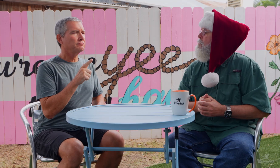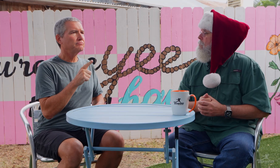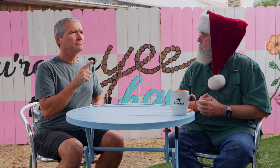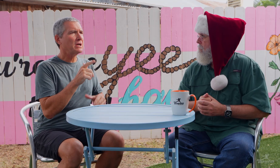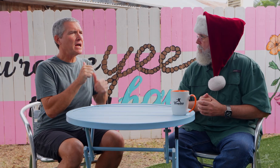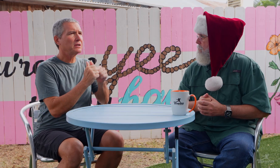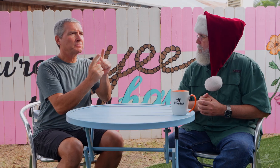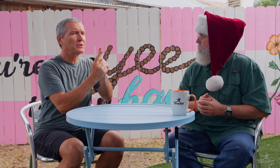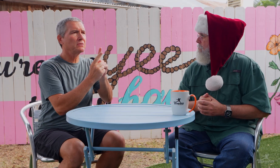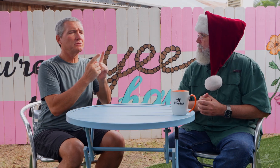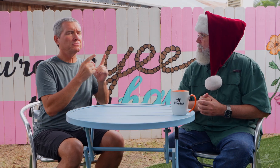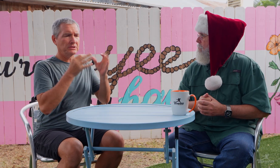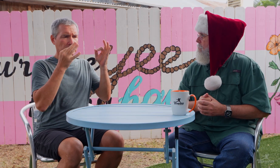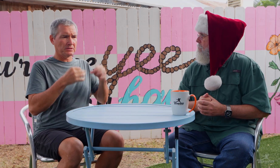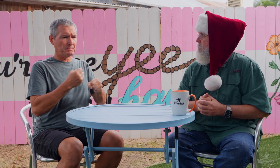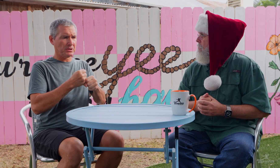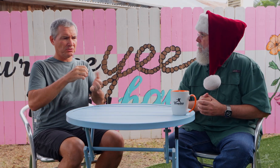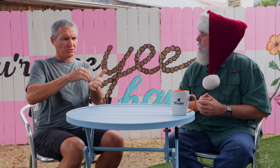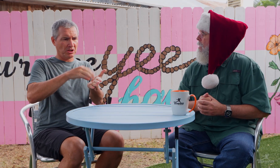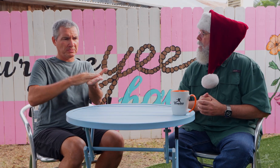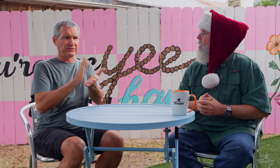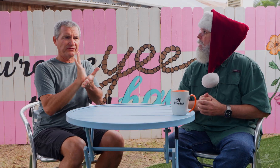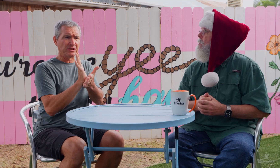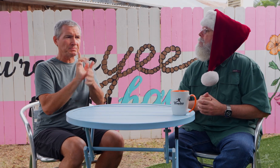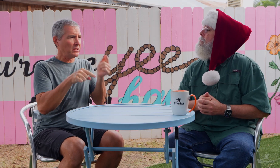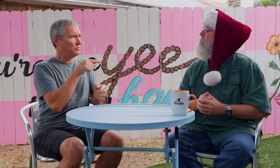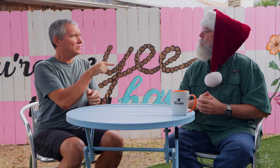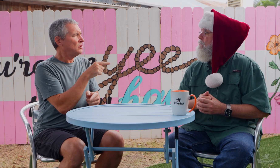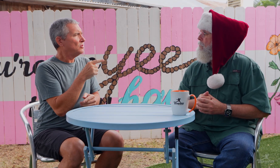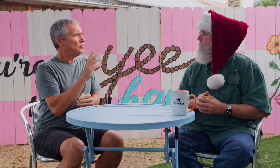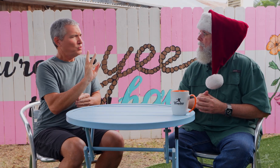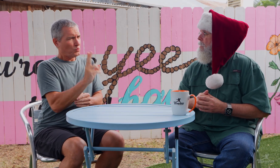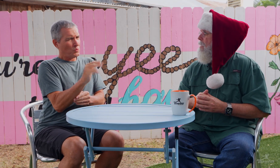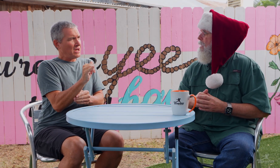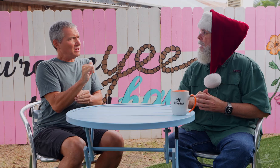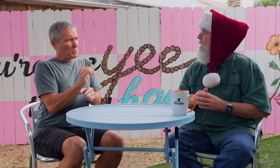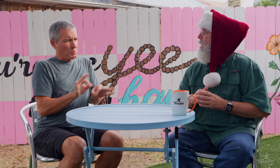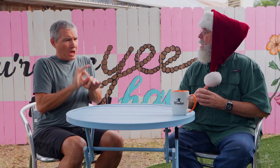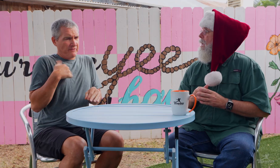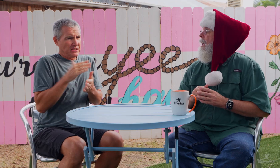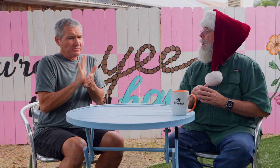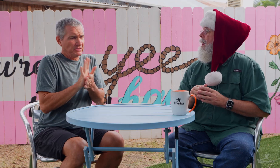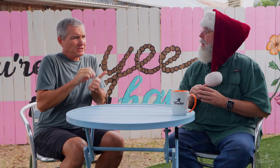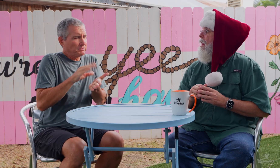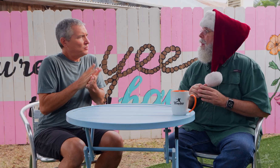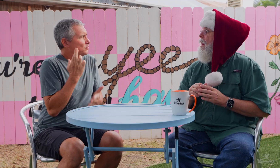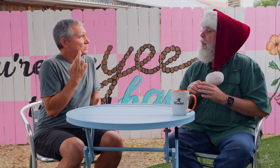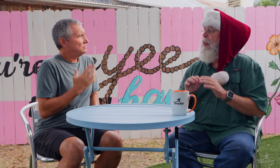How did you meet and decide to make a documentary film? What was the reason?